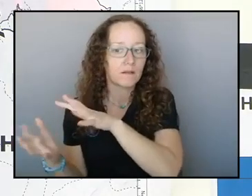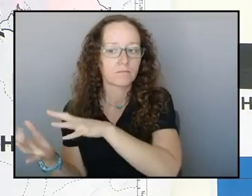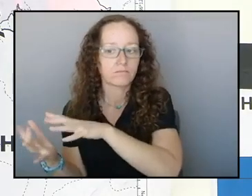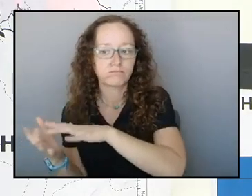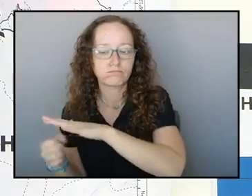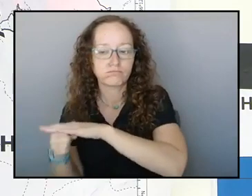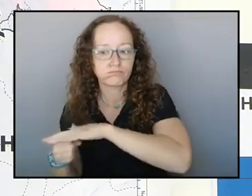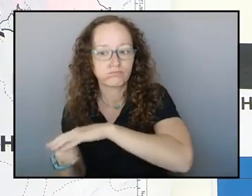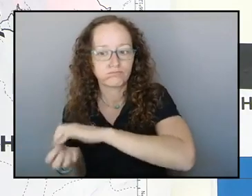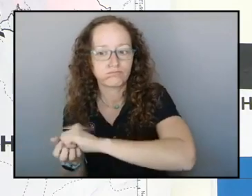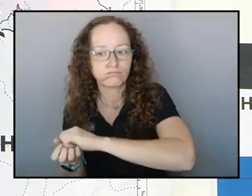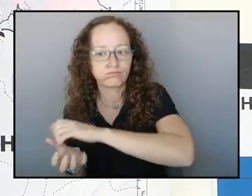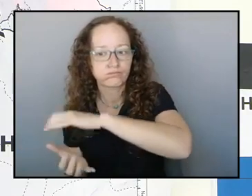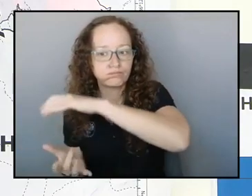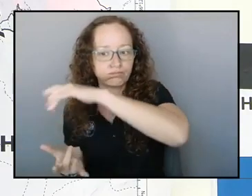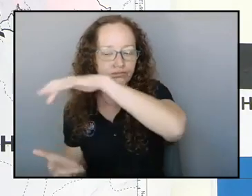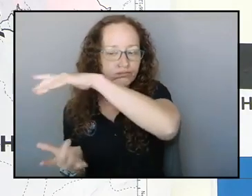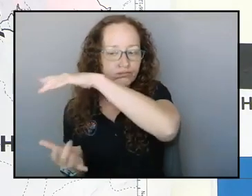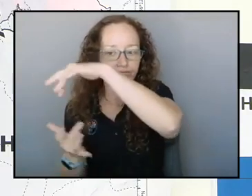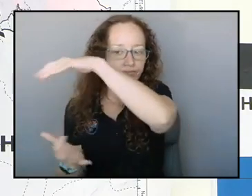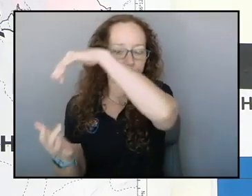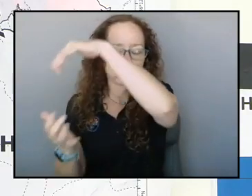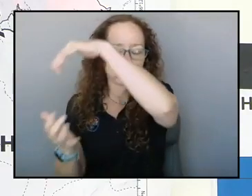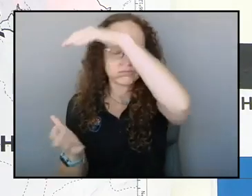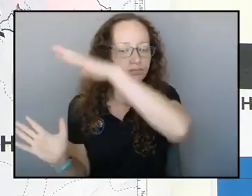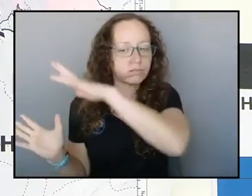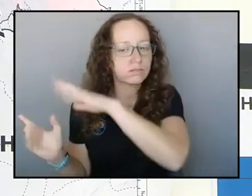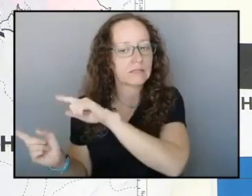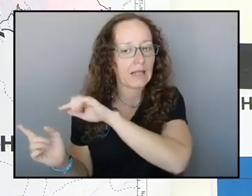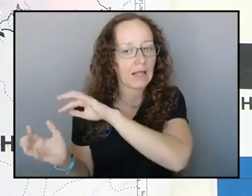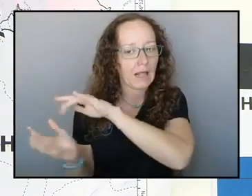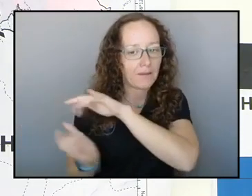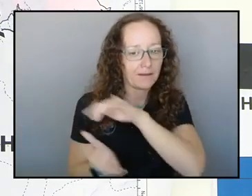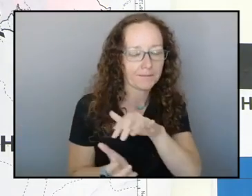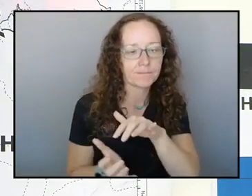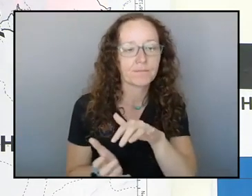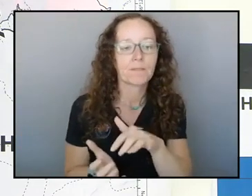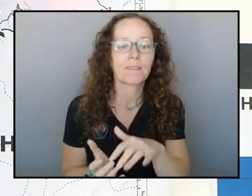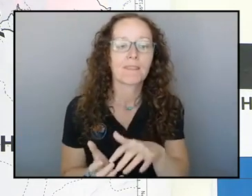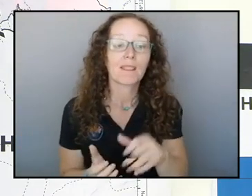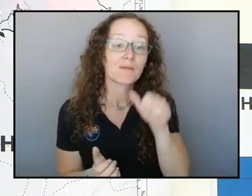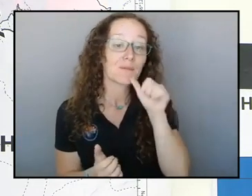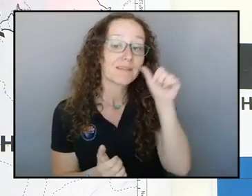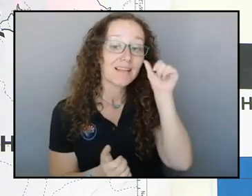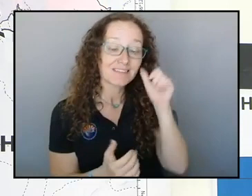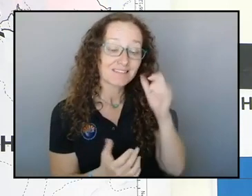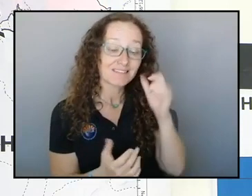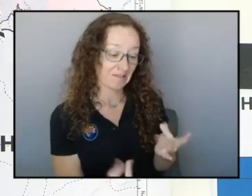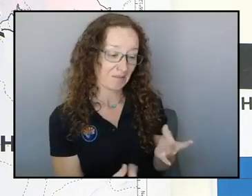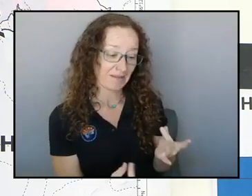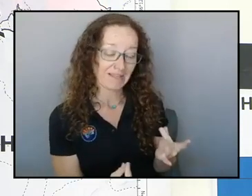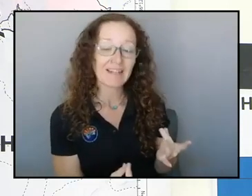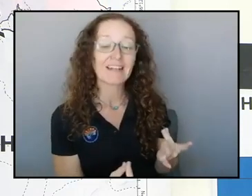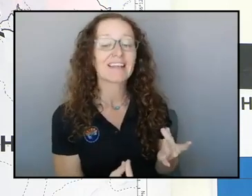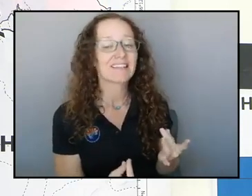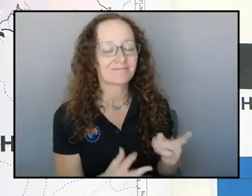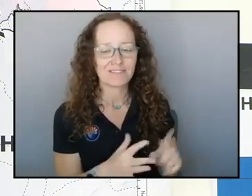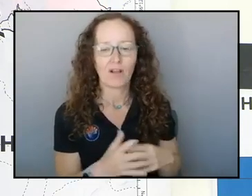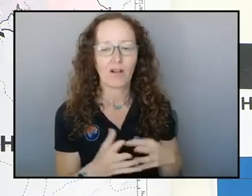wonderful humidity that we gain from that system is going to start to get pulled out, scoured out as early as right